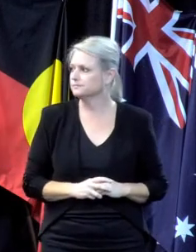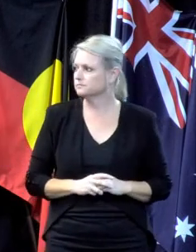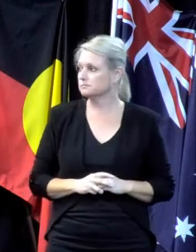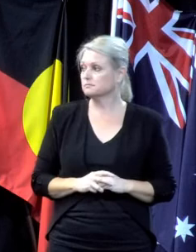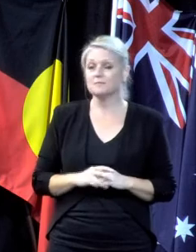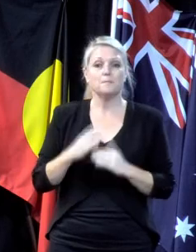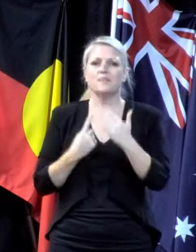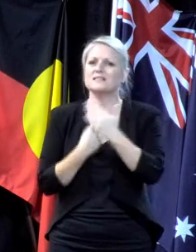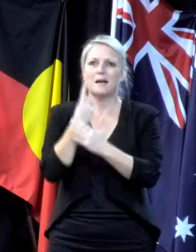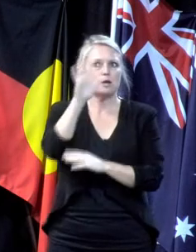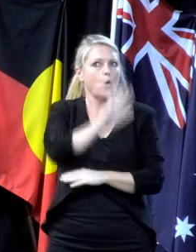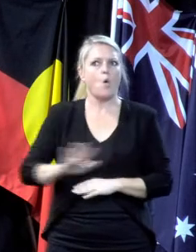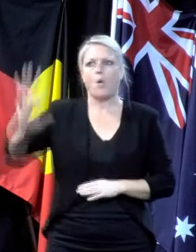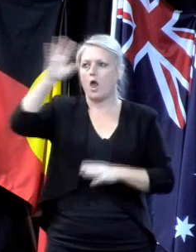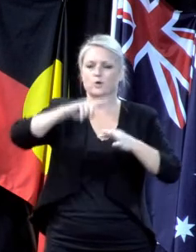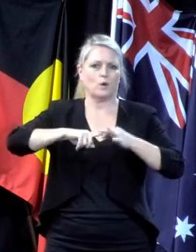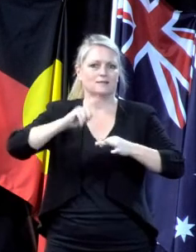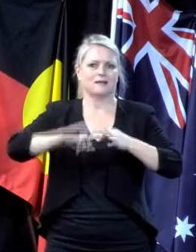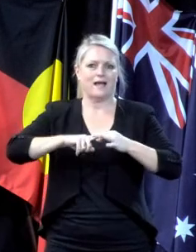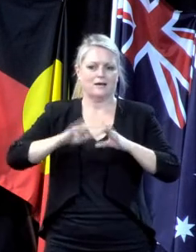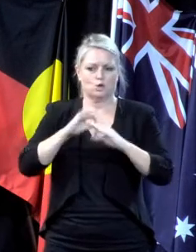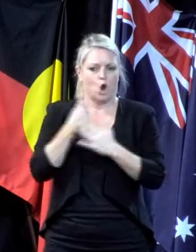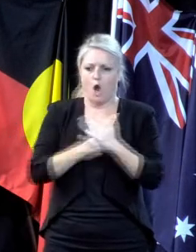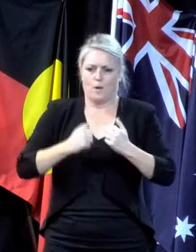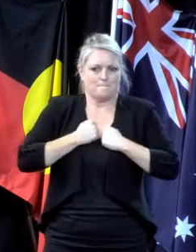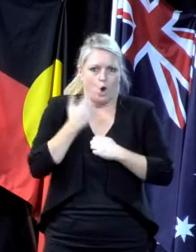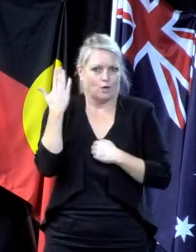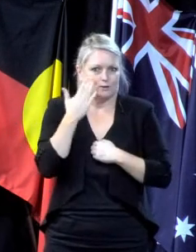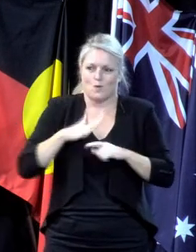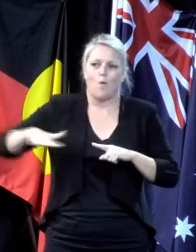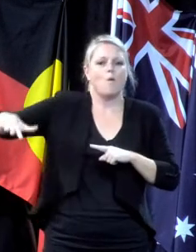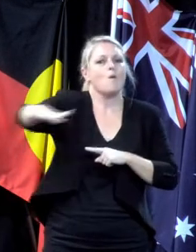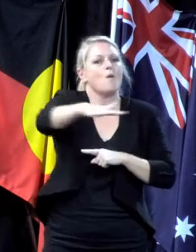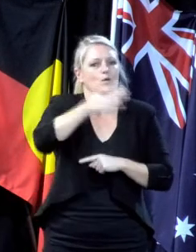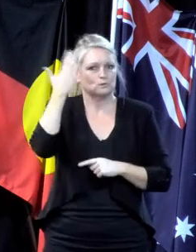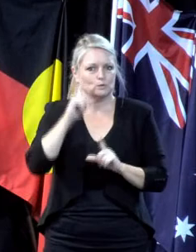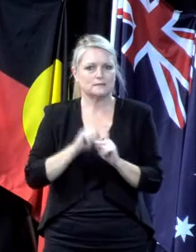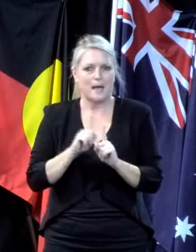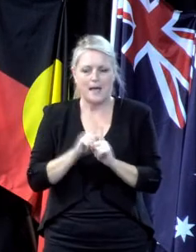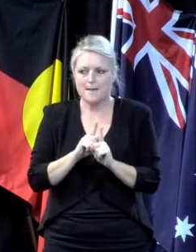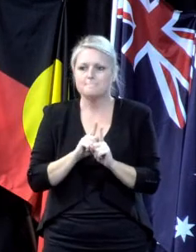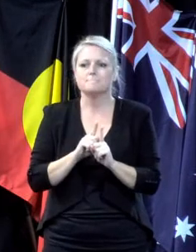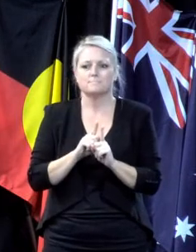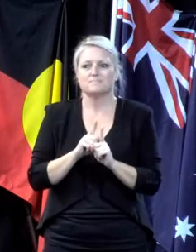All schools are in the same position. So, you know, everyone’s – everyone’s applying for those additional funds.